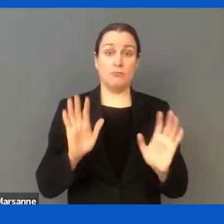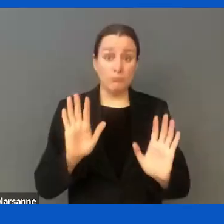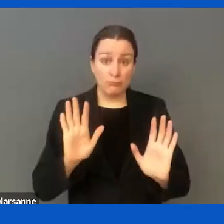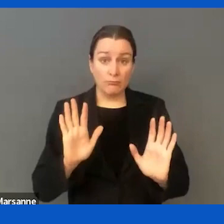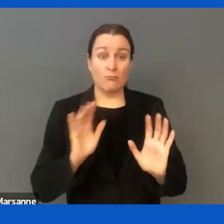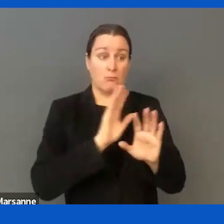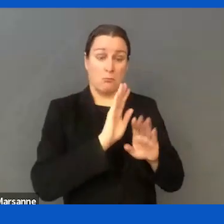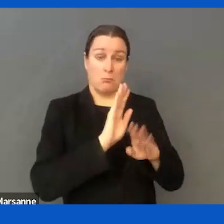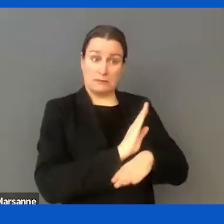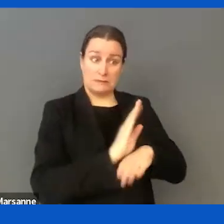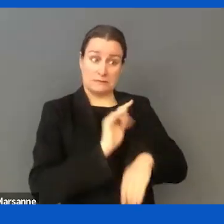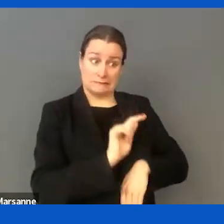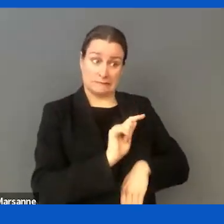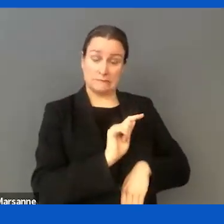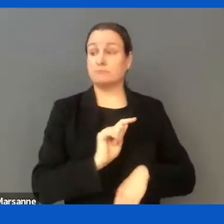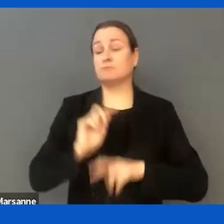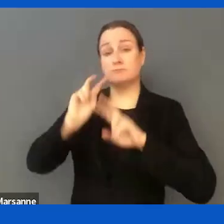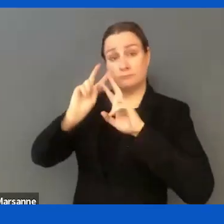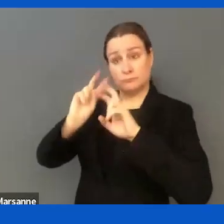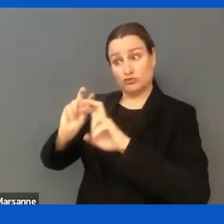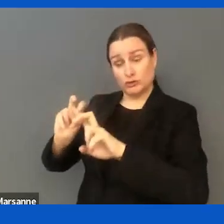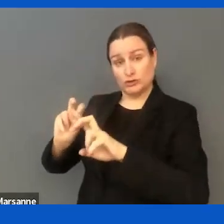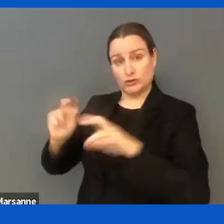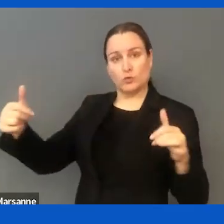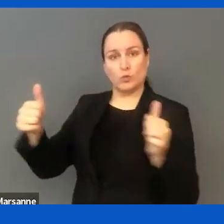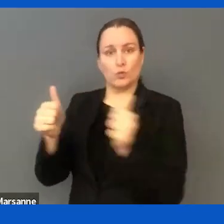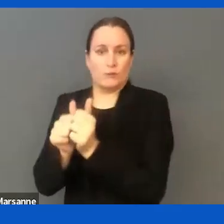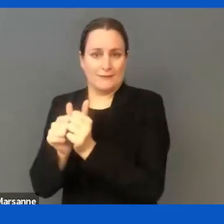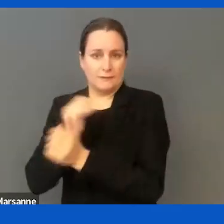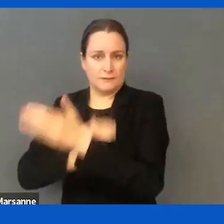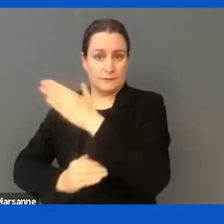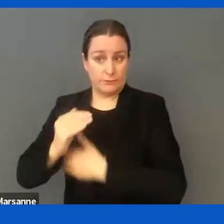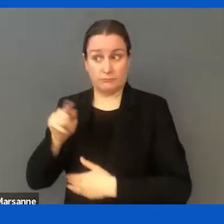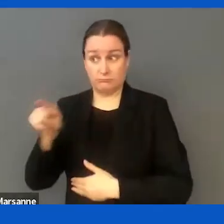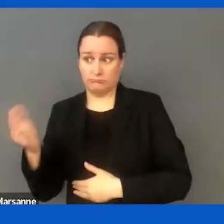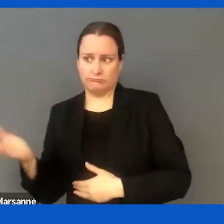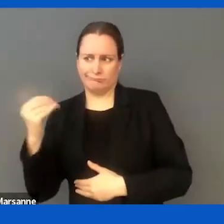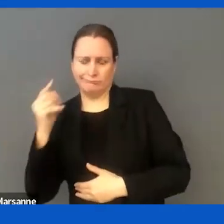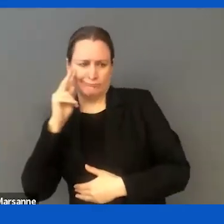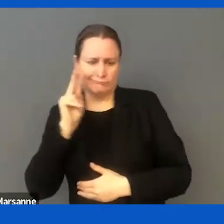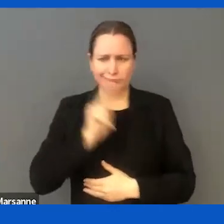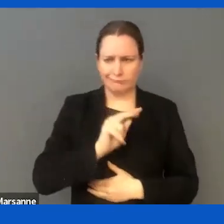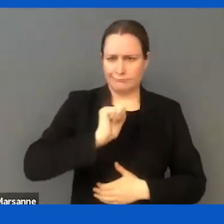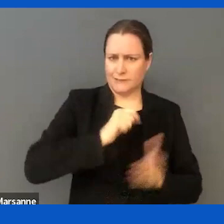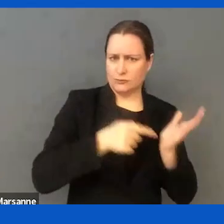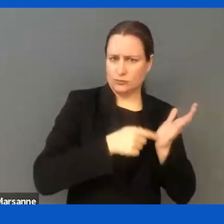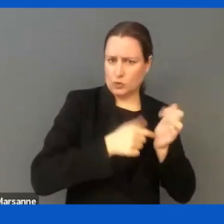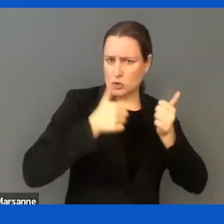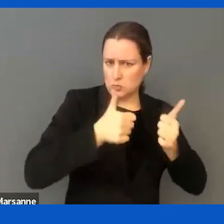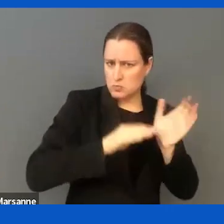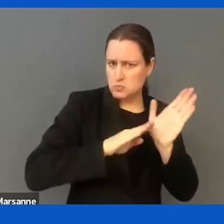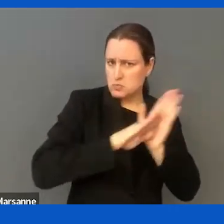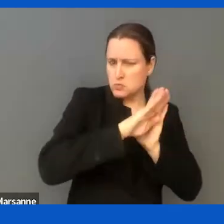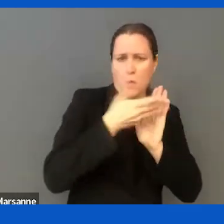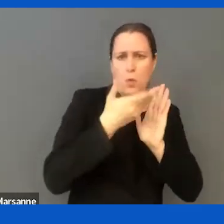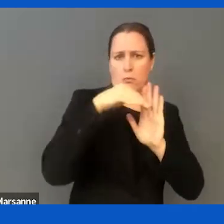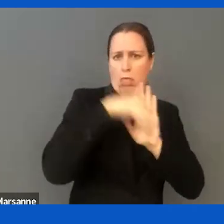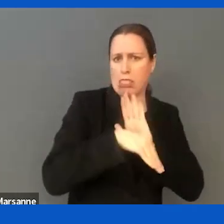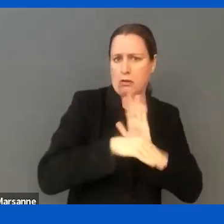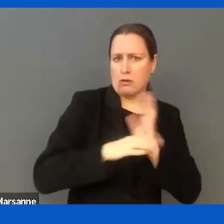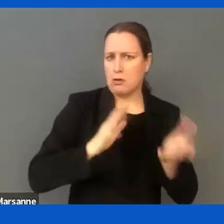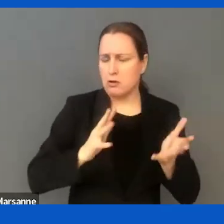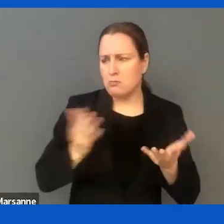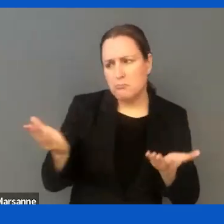I would be more likely to believe them. If people talk about we can protect you